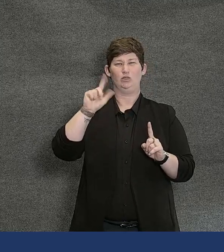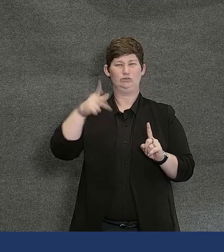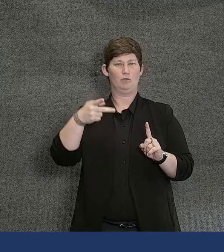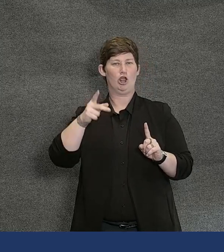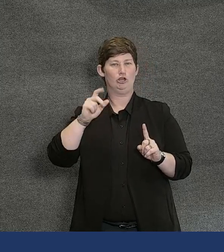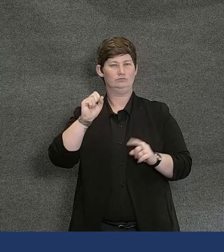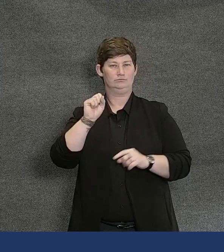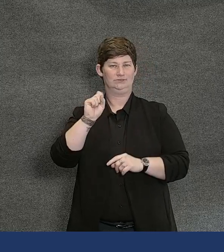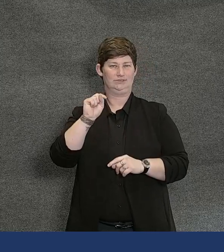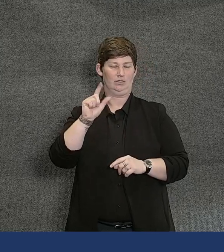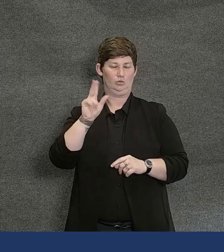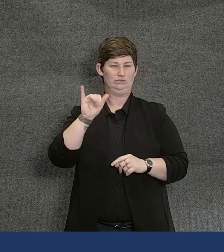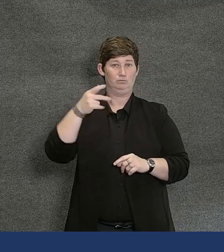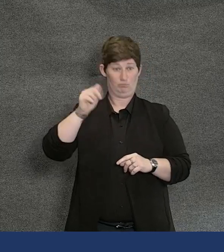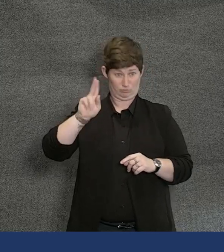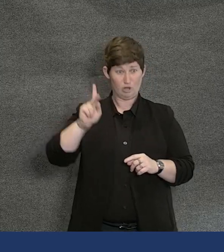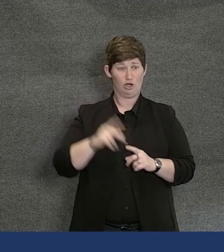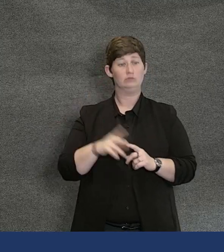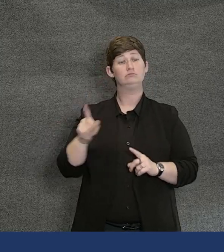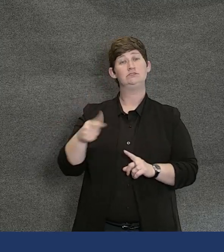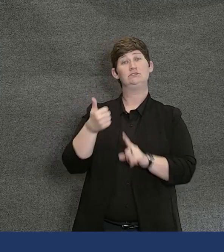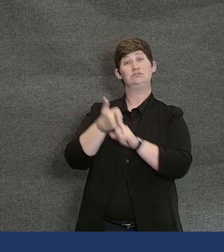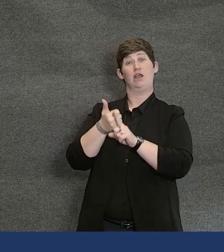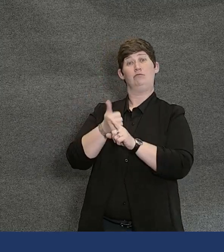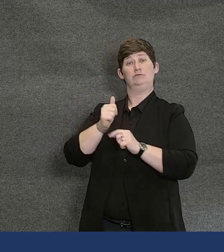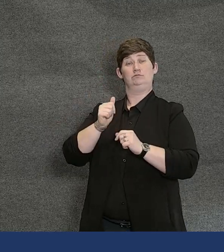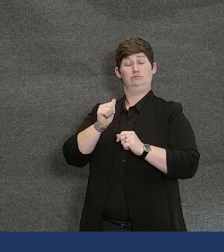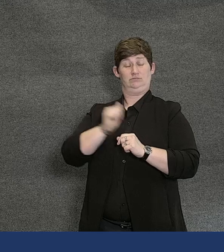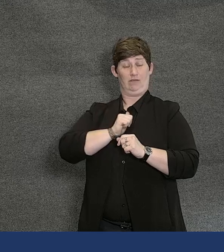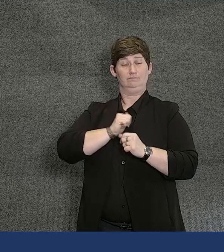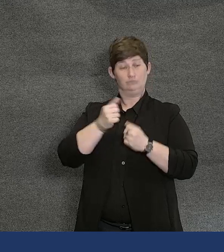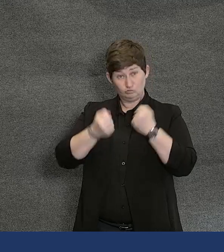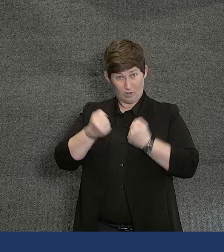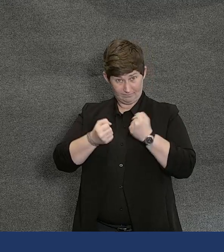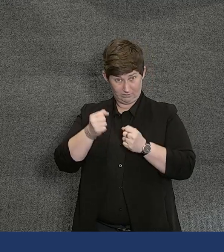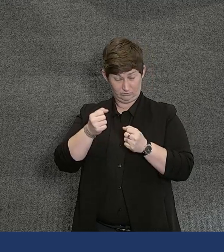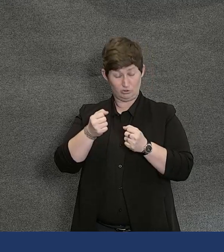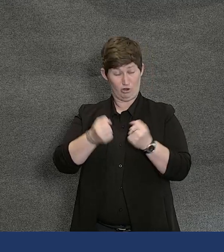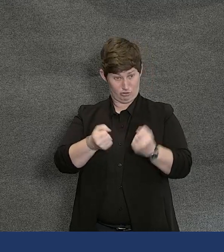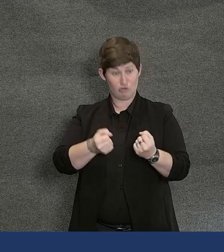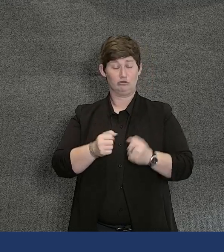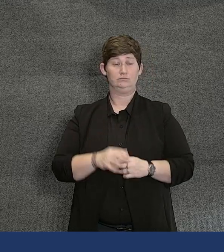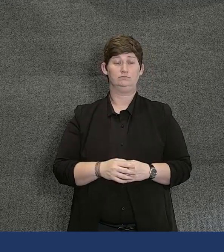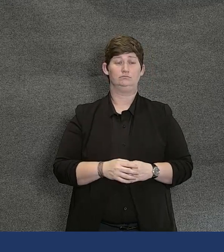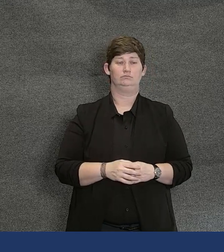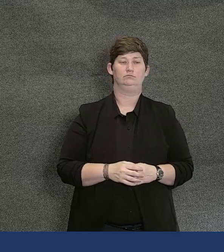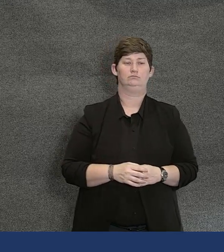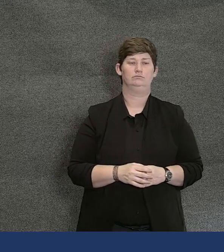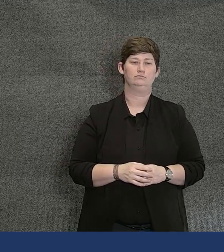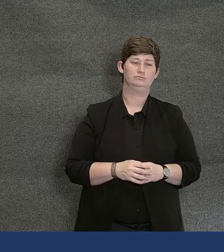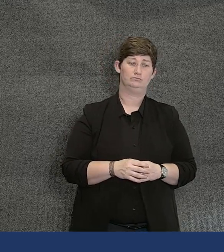And I was able to take Patsy on a ride around the Capitol complex in this VSI car.